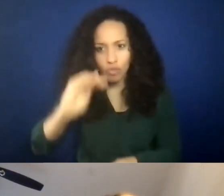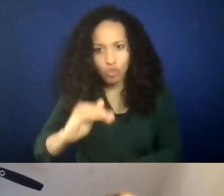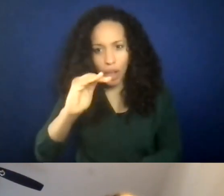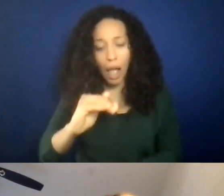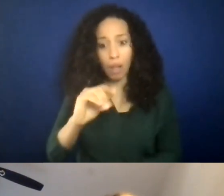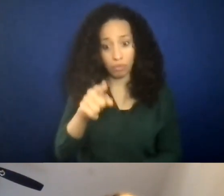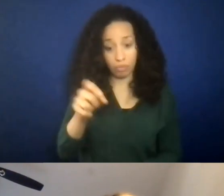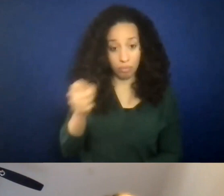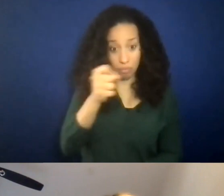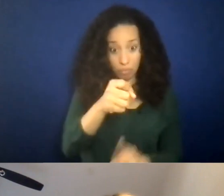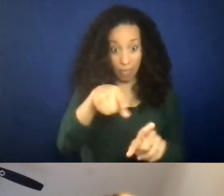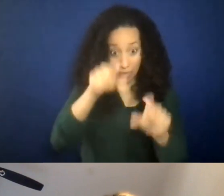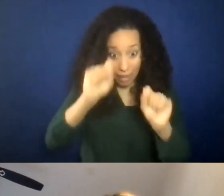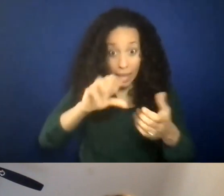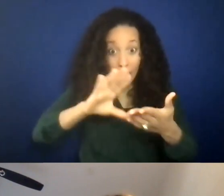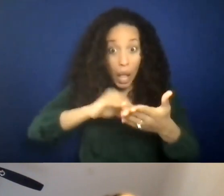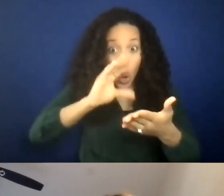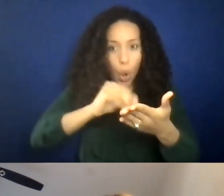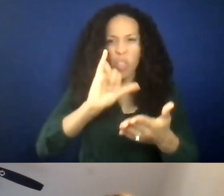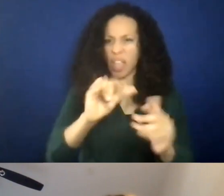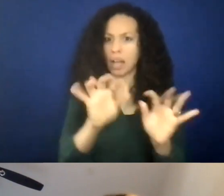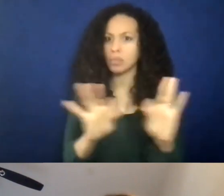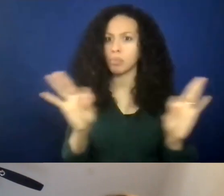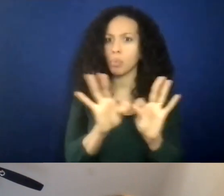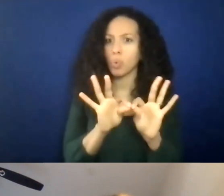equally important. So keep that in mind.